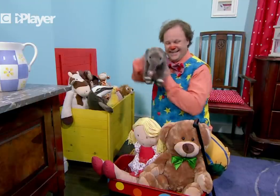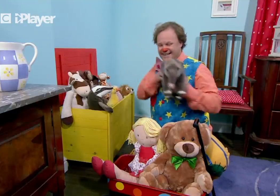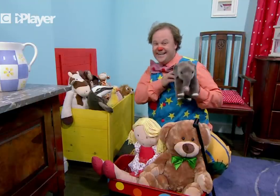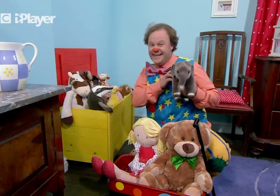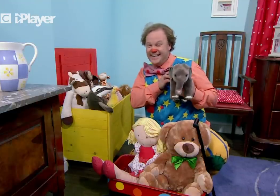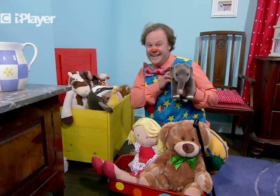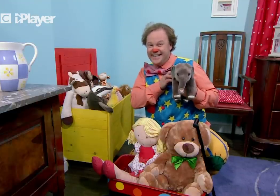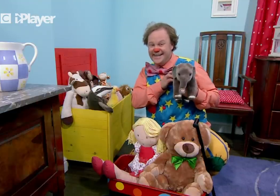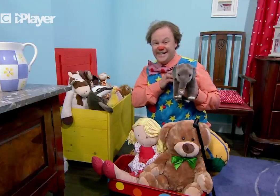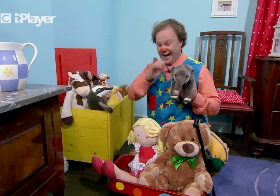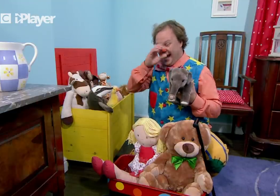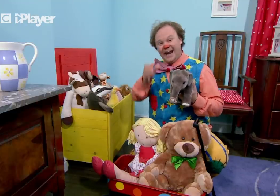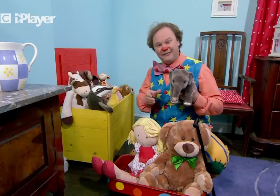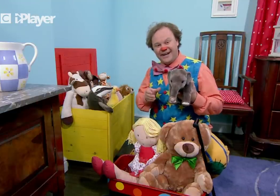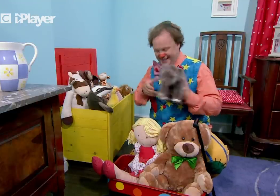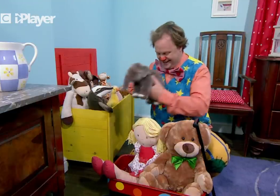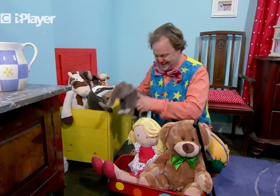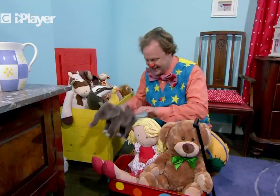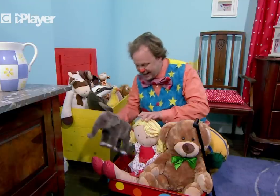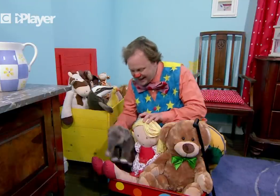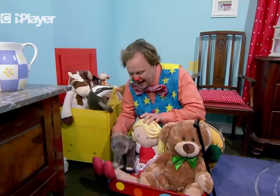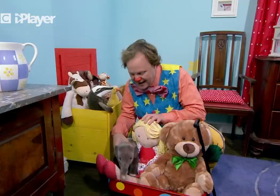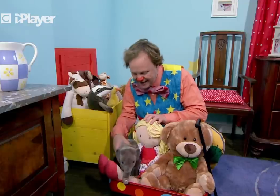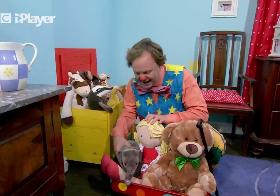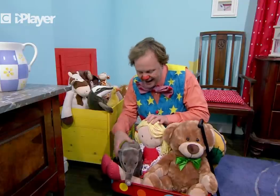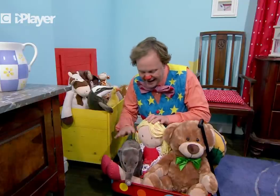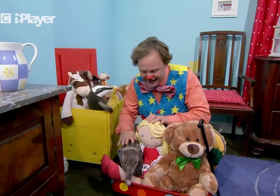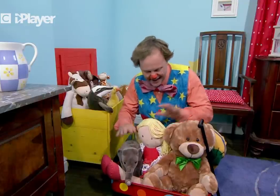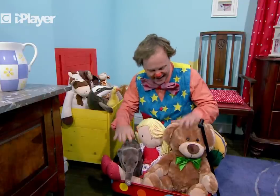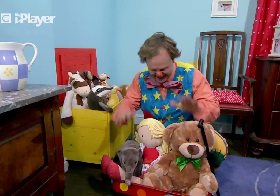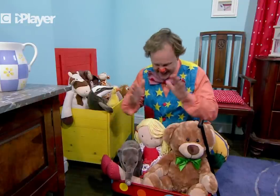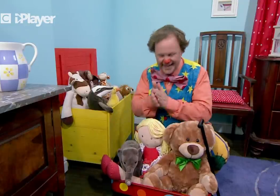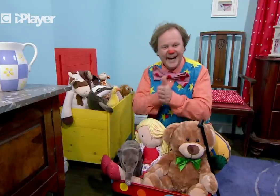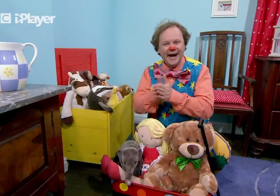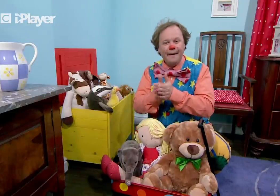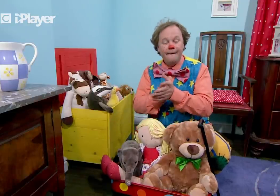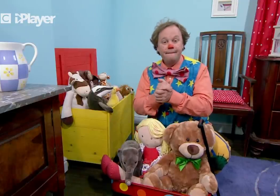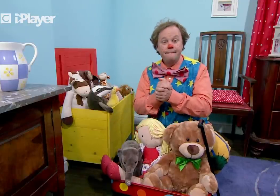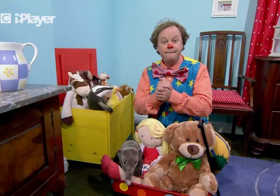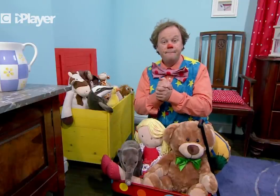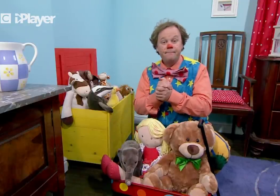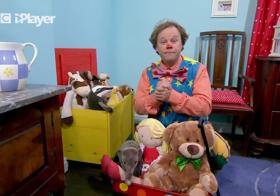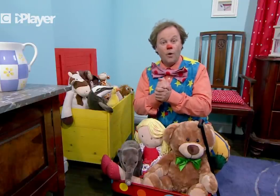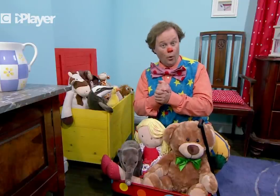hello elephant elephant there we are what are you taking your friends mr tumble